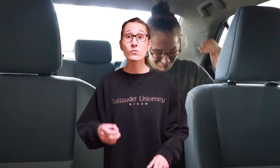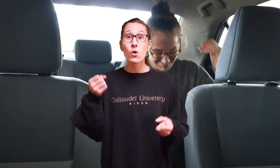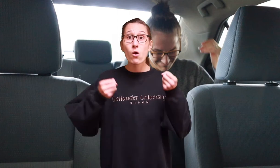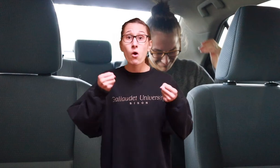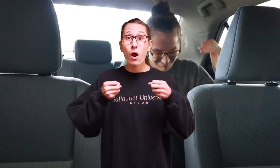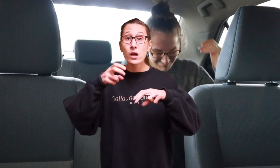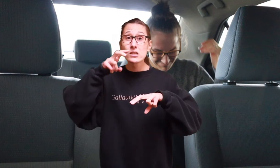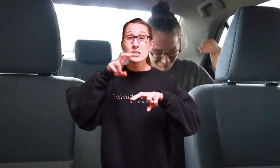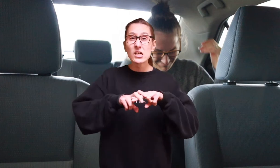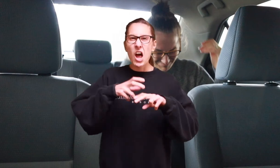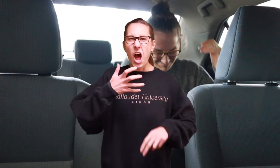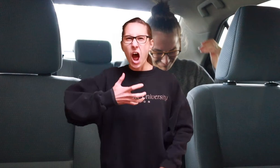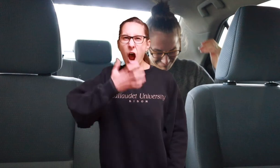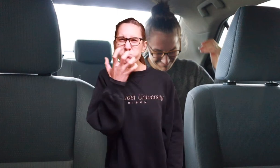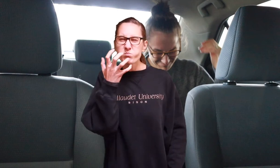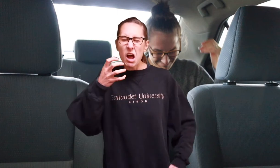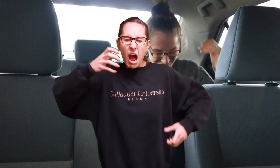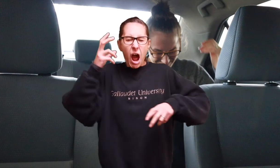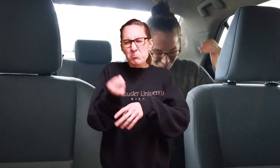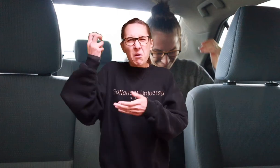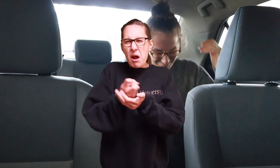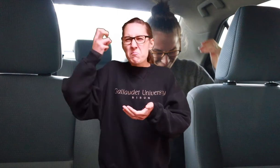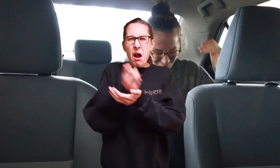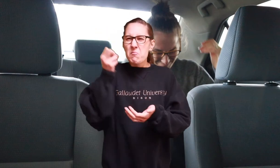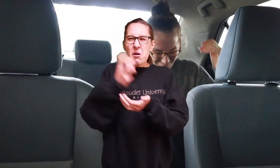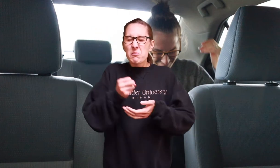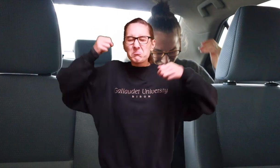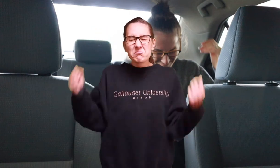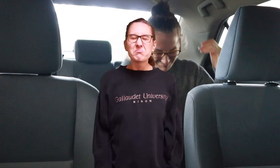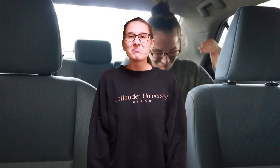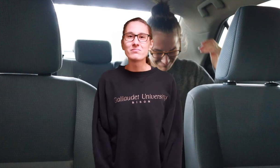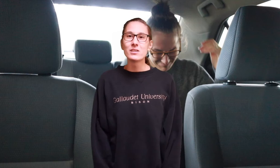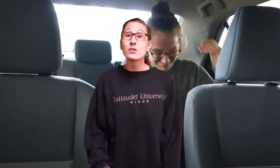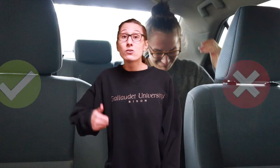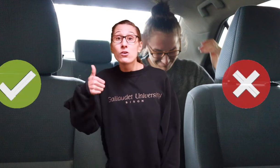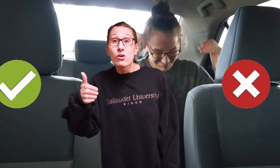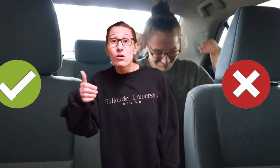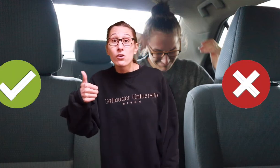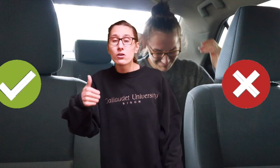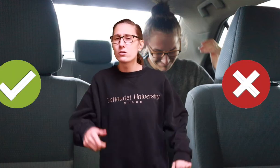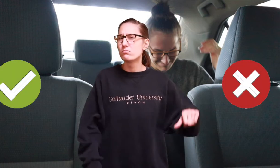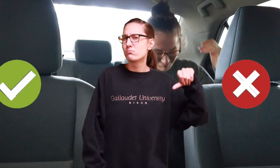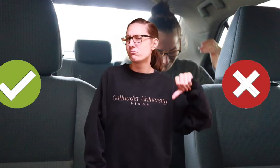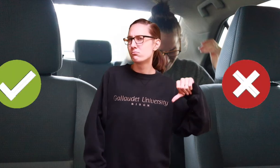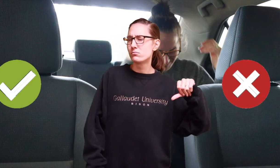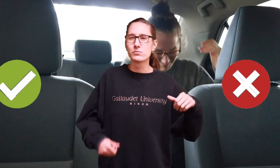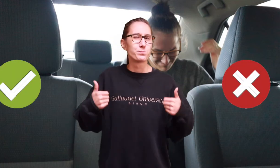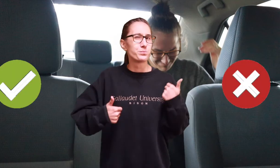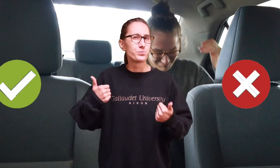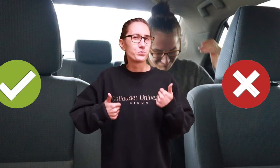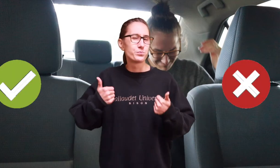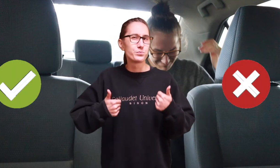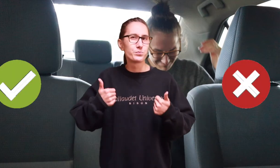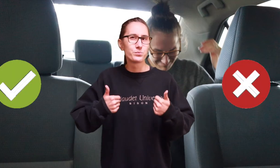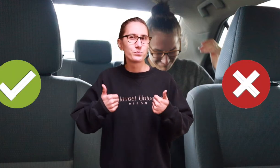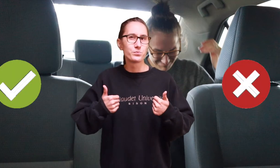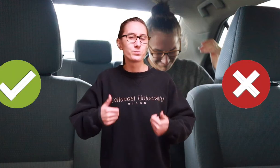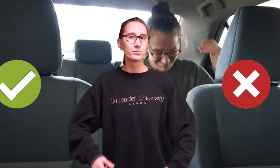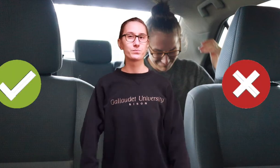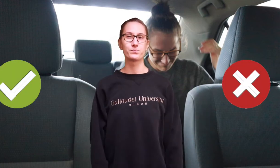Is throwing a tantrum in the car good or bad?